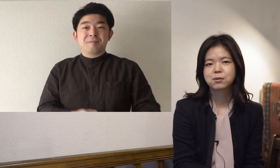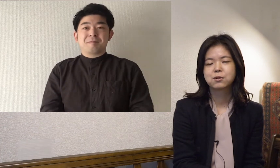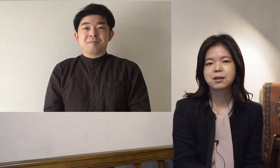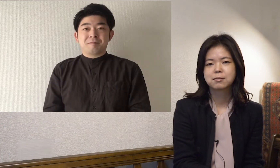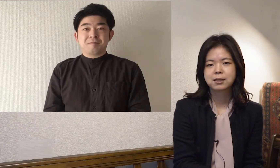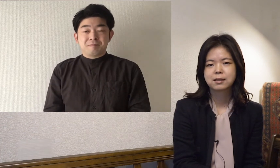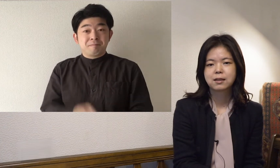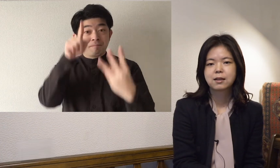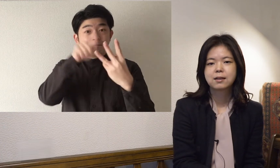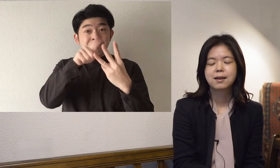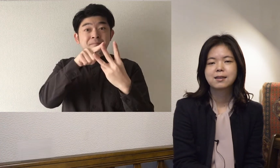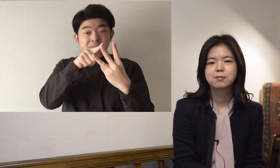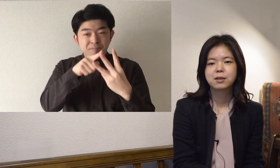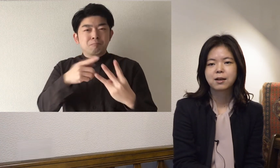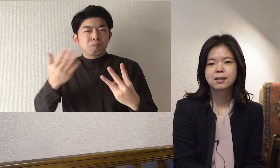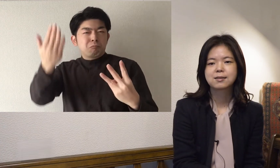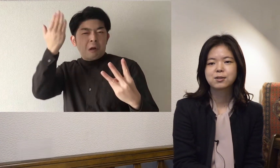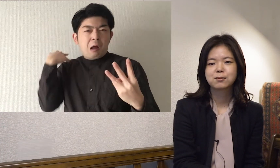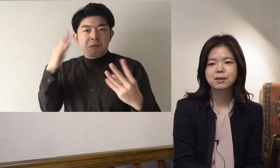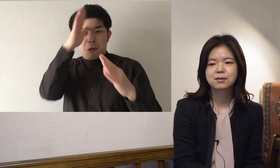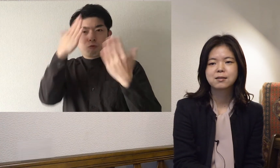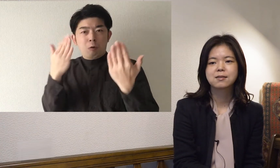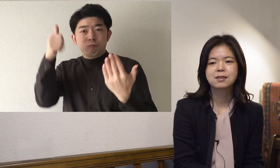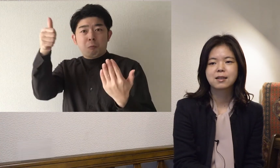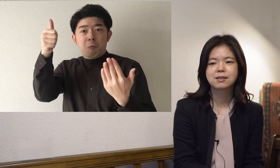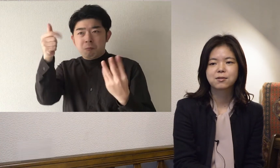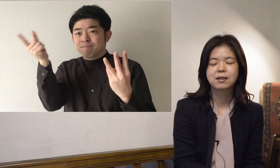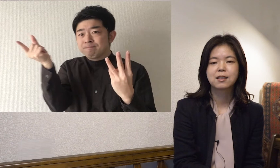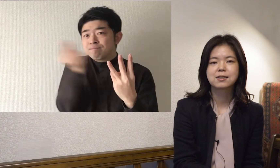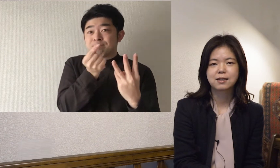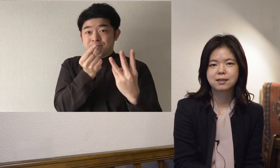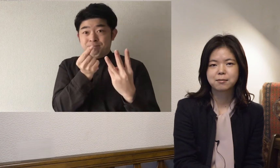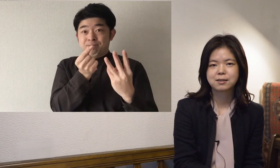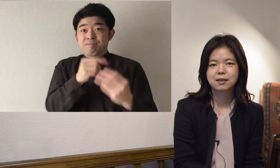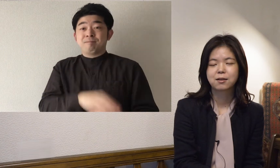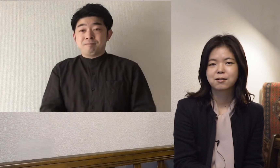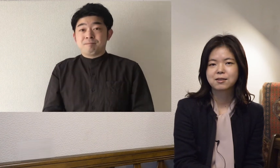The second part deals with a philosopher's theory.